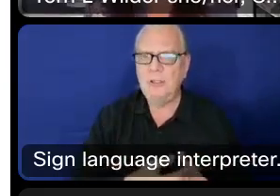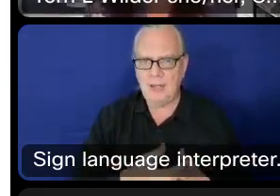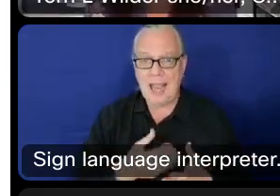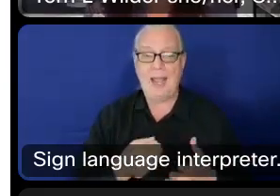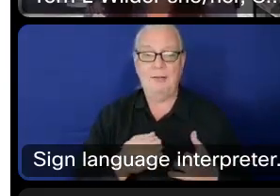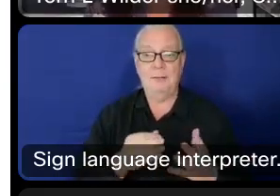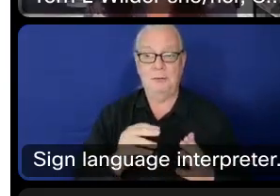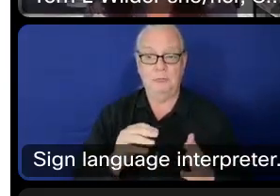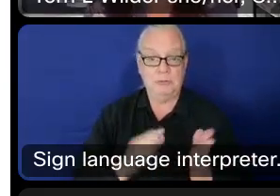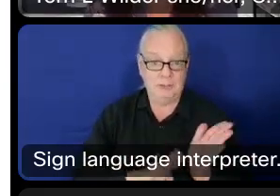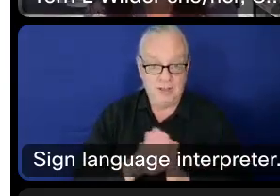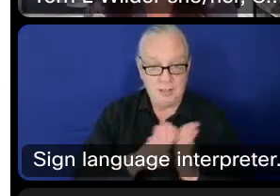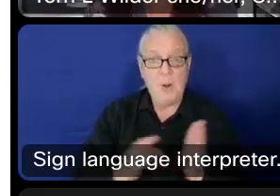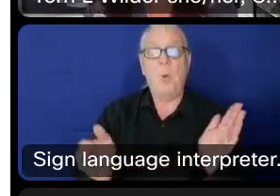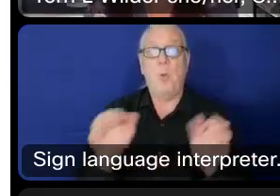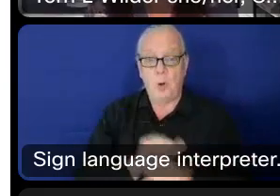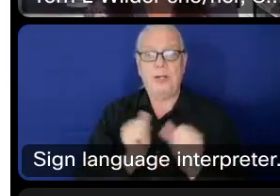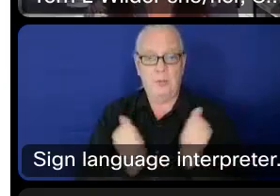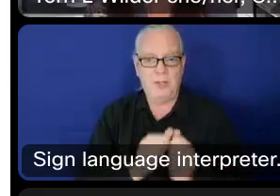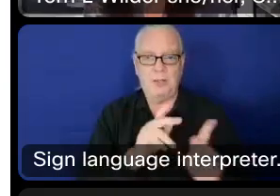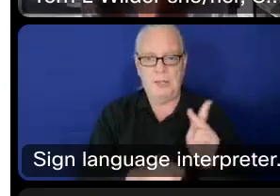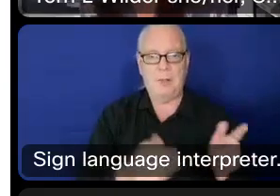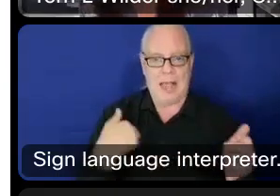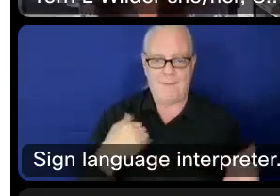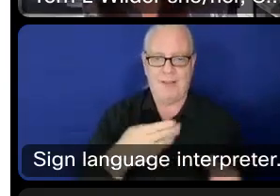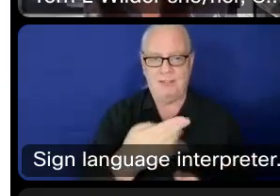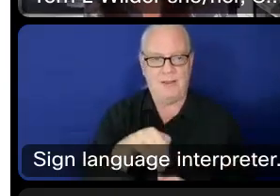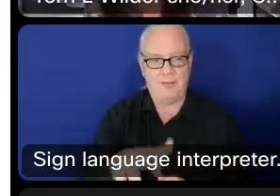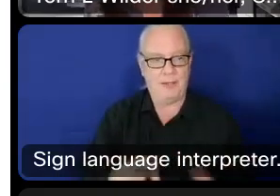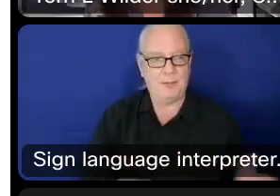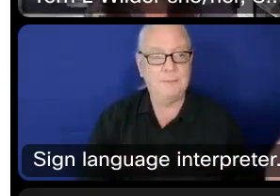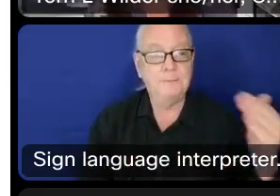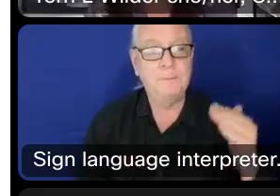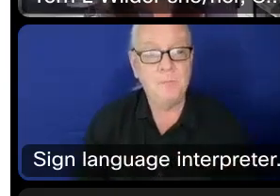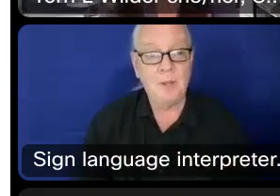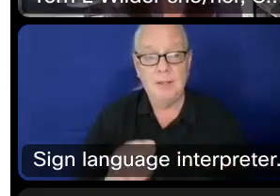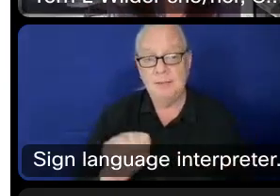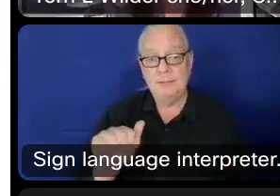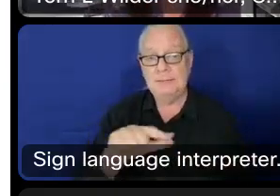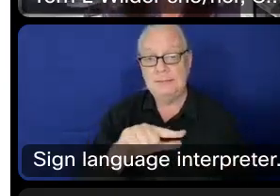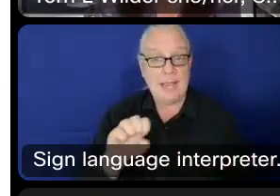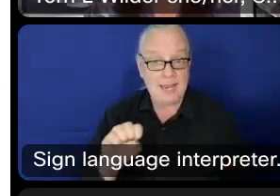HIV. And then SAGE, where I work, we are currently in